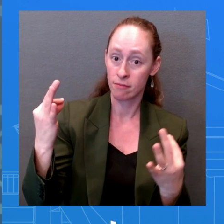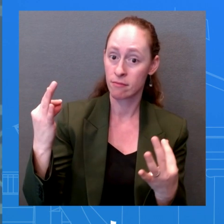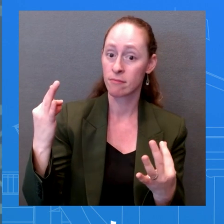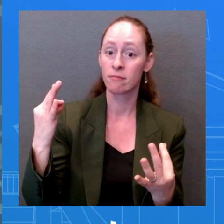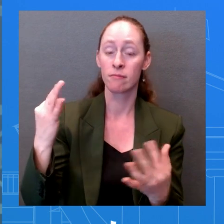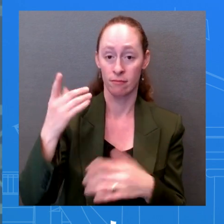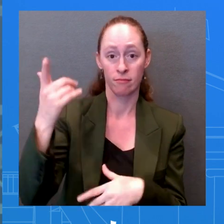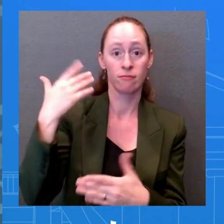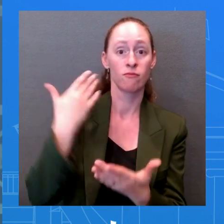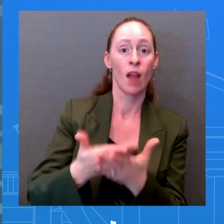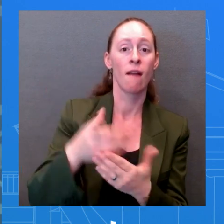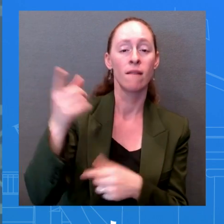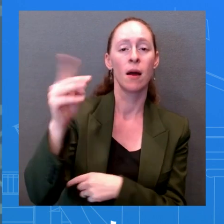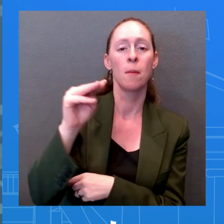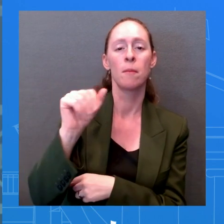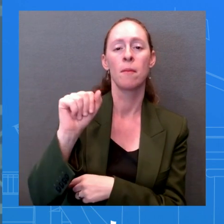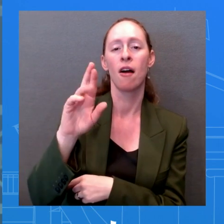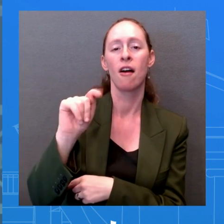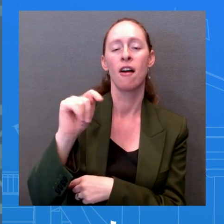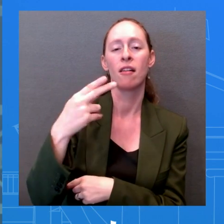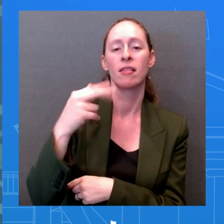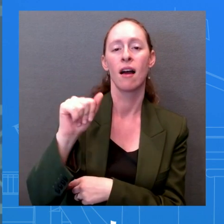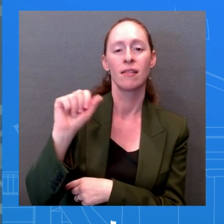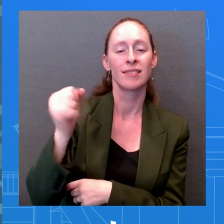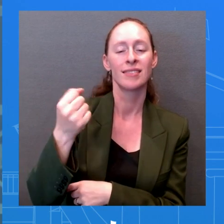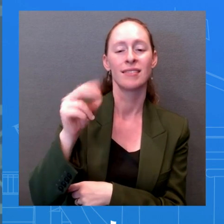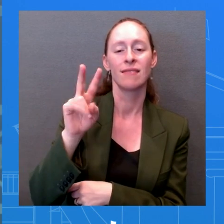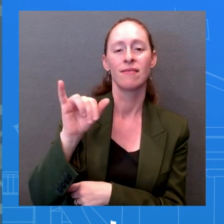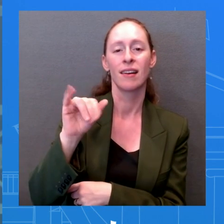the children that the -- that Governor DeSantis